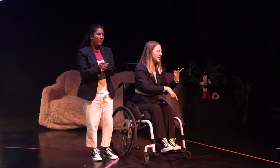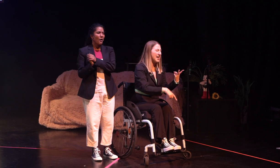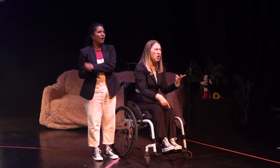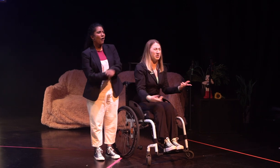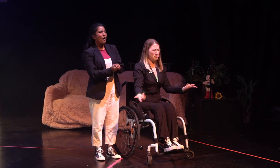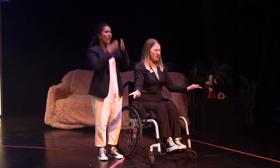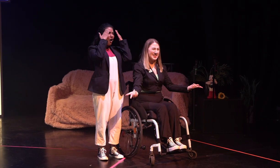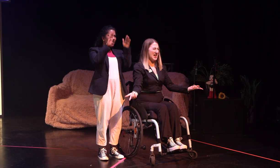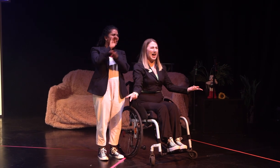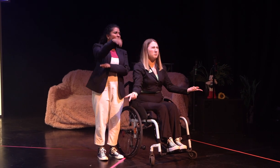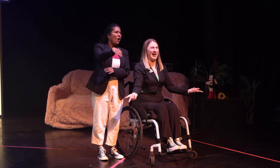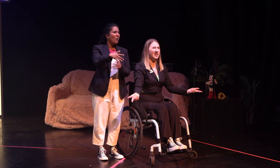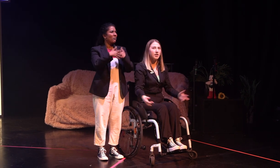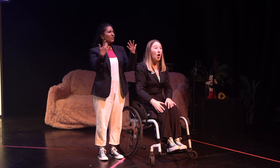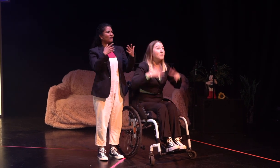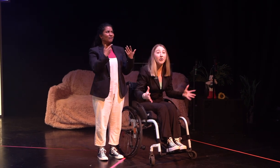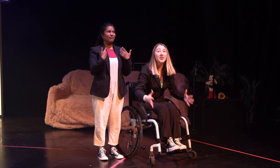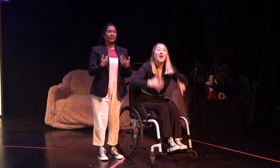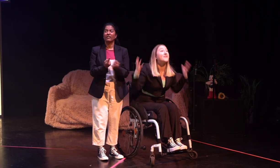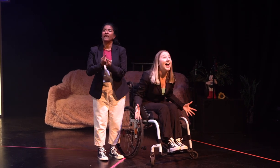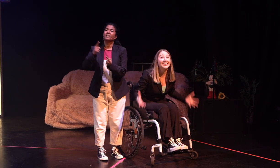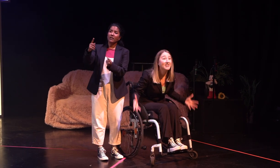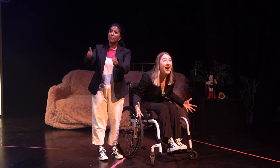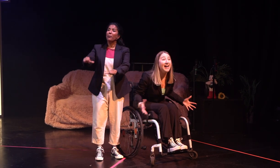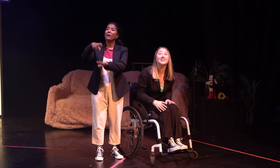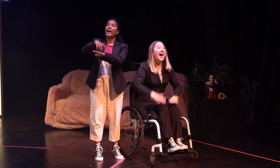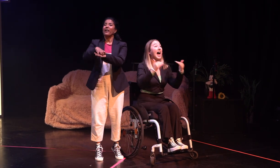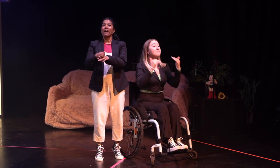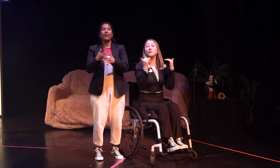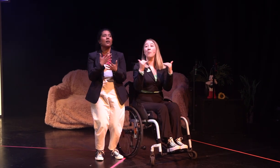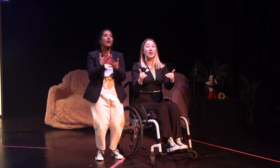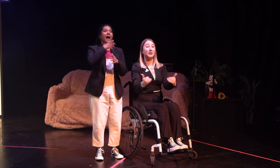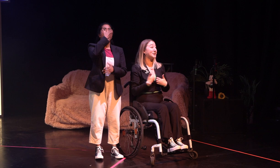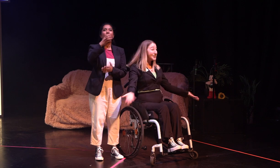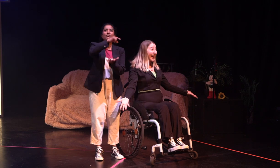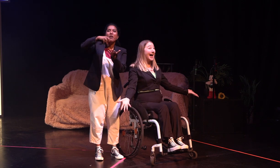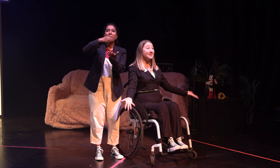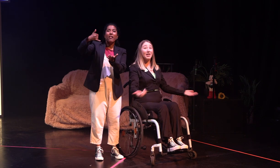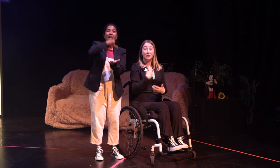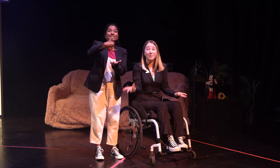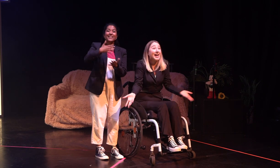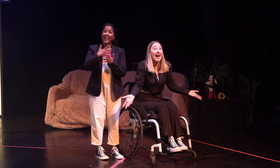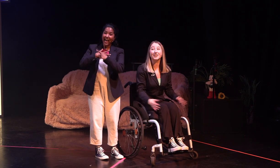holiday homes and breeding alpacas, pudding finally arrives. Apple crumble and